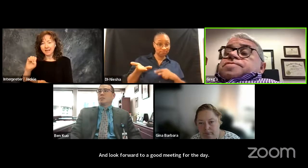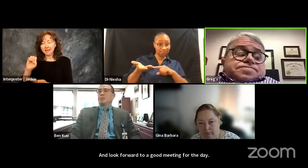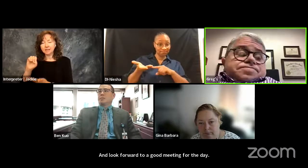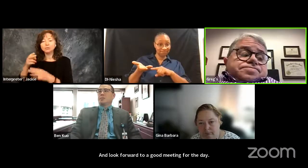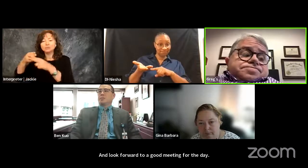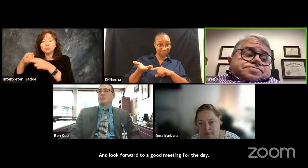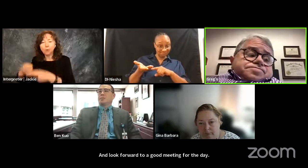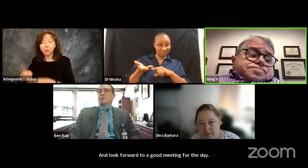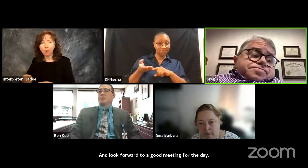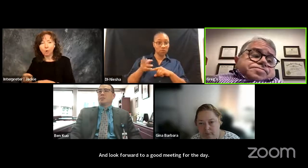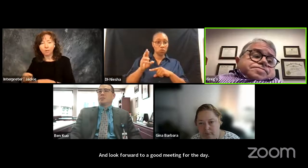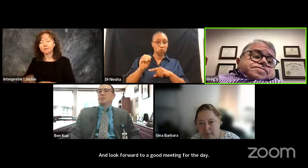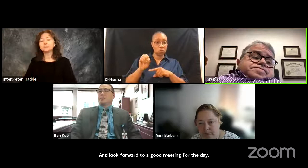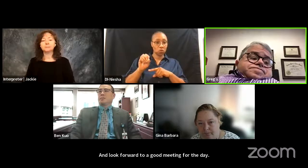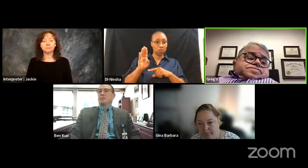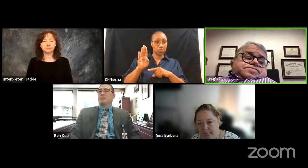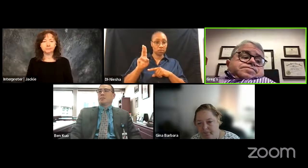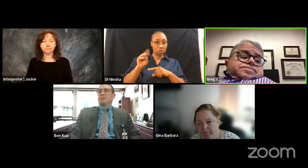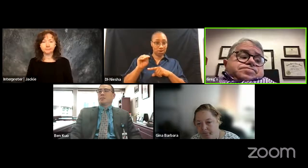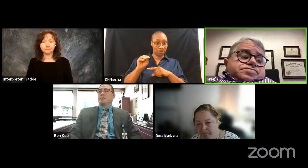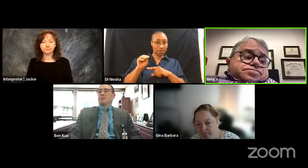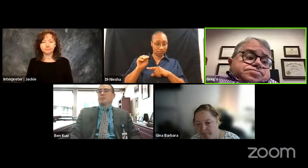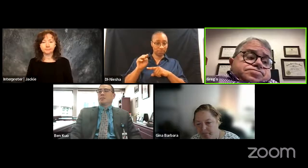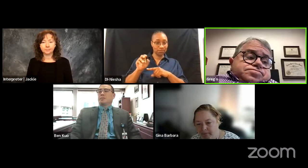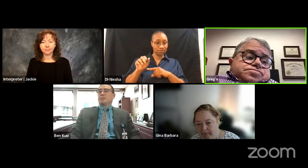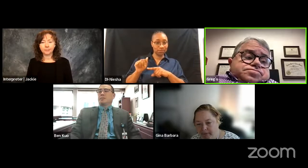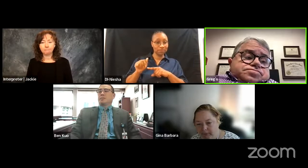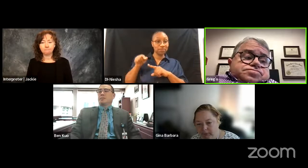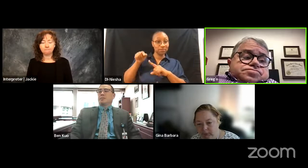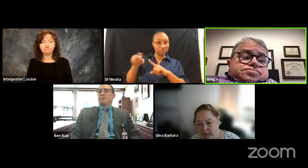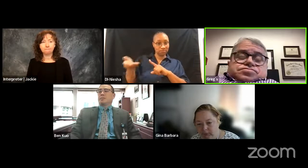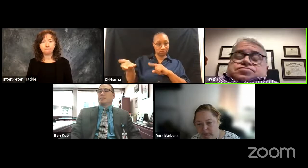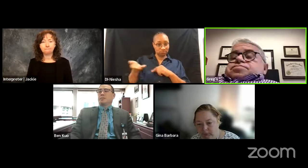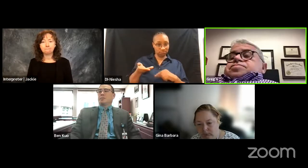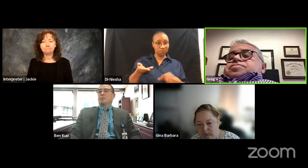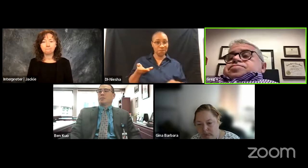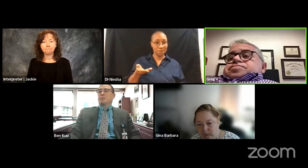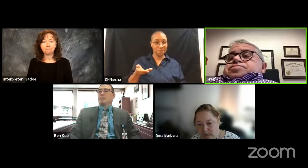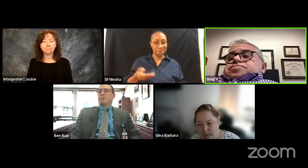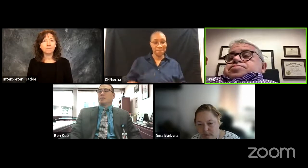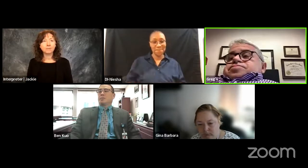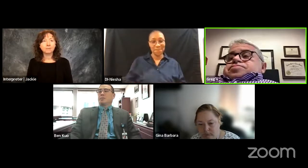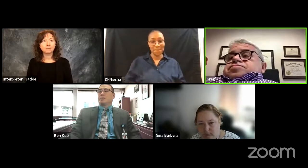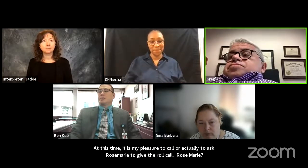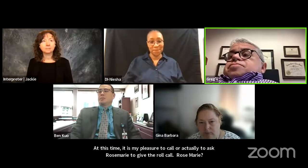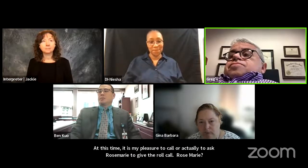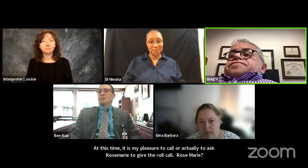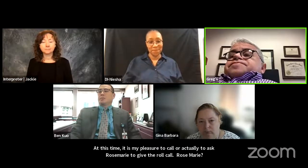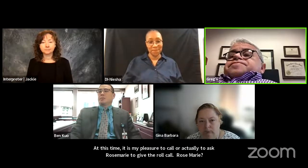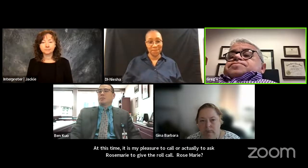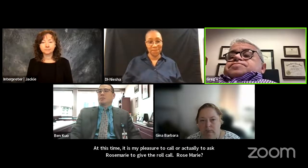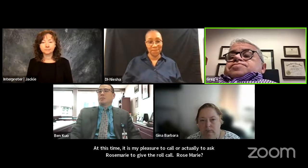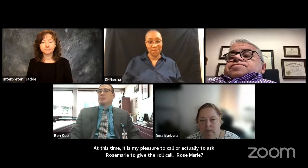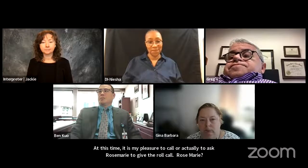Rose Marie? Thank you, Mr. Chairman. Good afternoon, everybody.